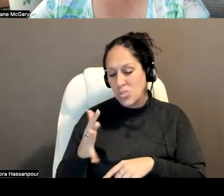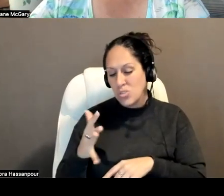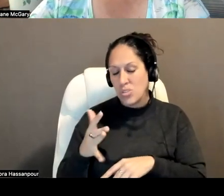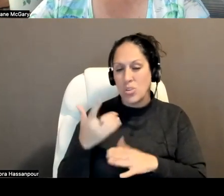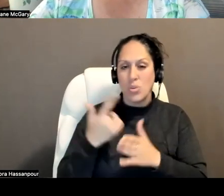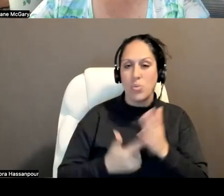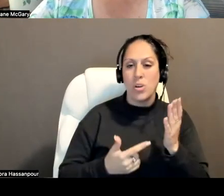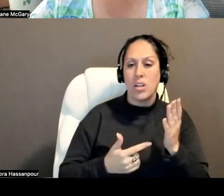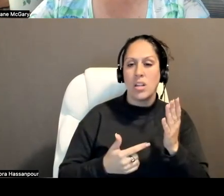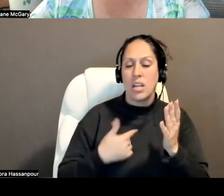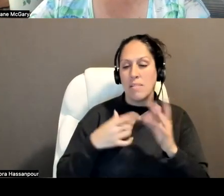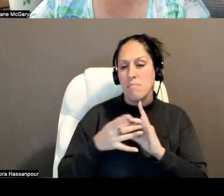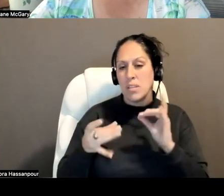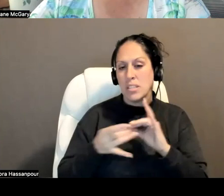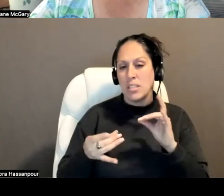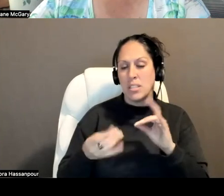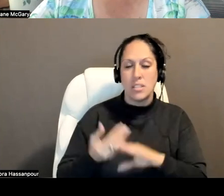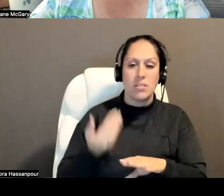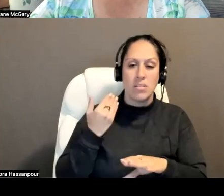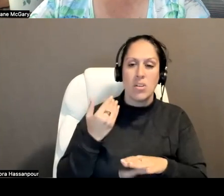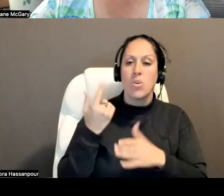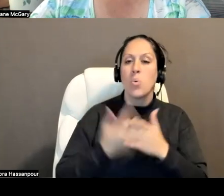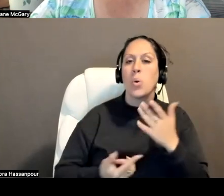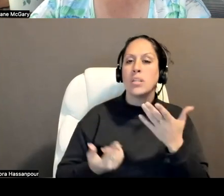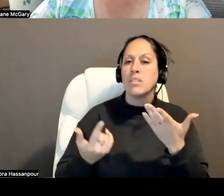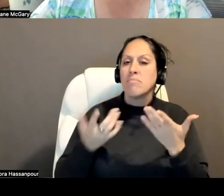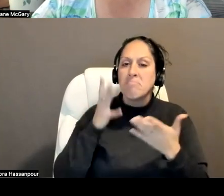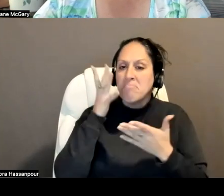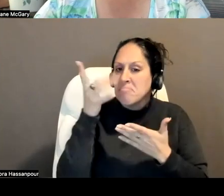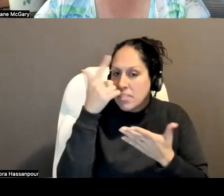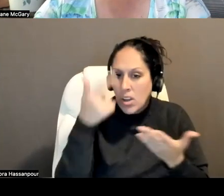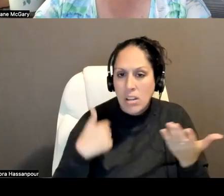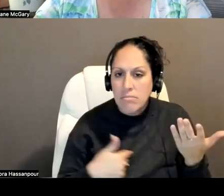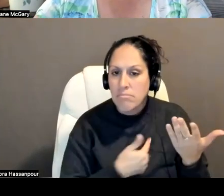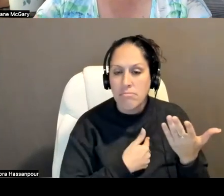what I had uh mentioned a little bit, is what's in store for, in, in our, in the